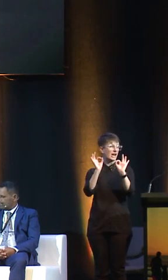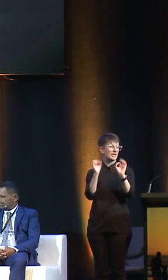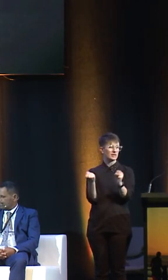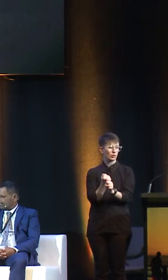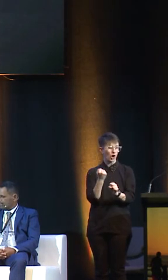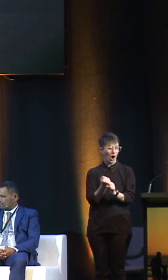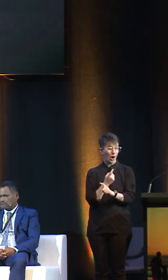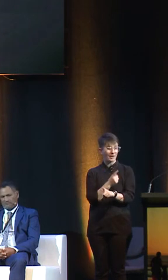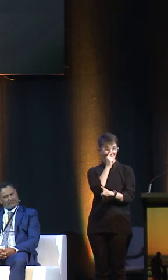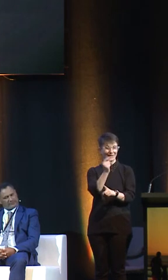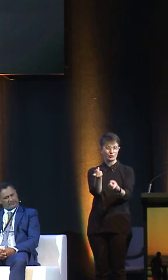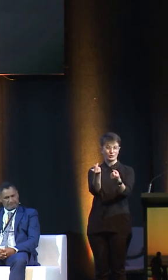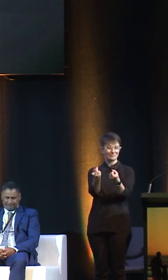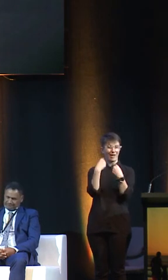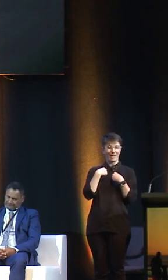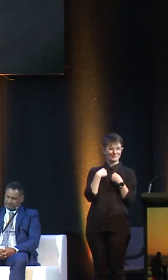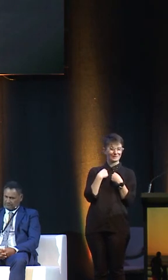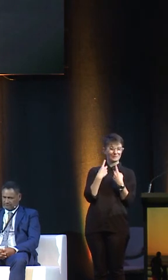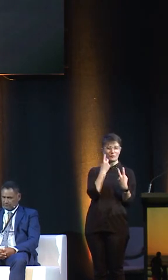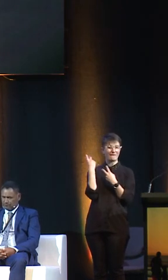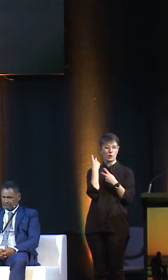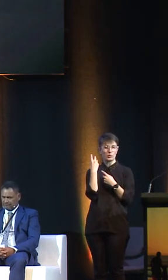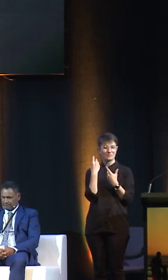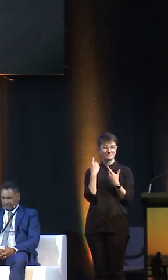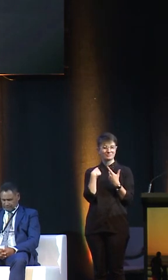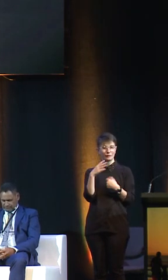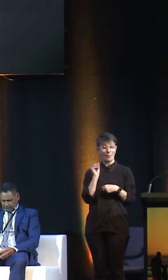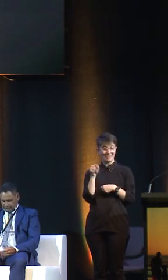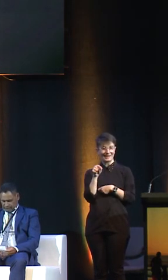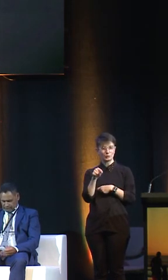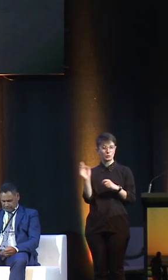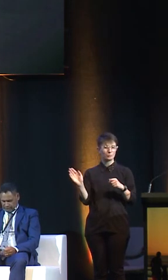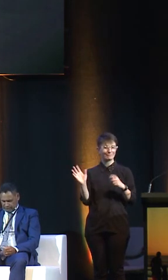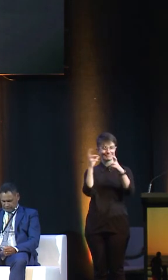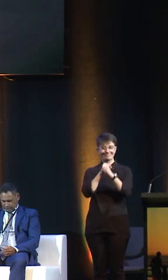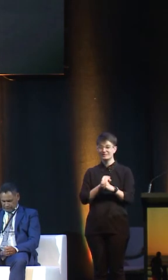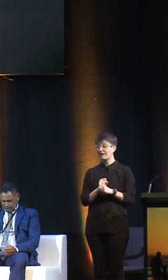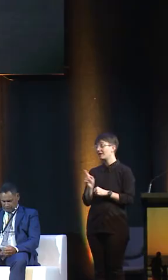Joanna: Thanks Grant, well I can say it was a real pleasure to share the lead group because